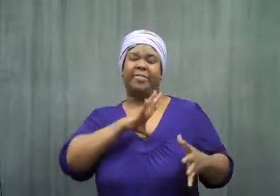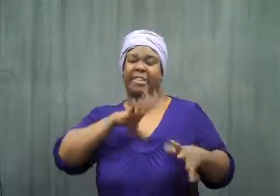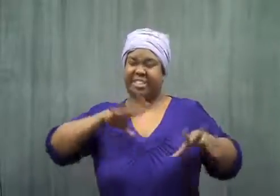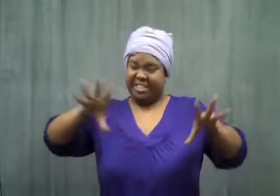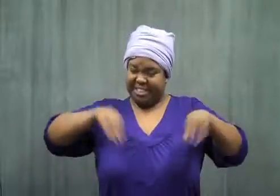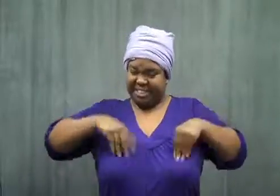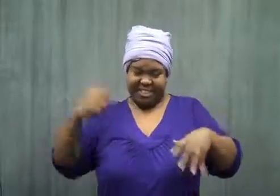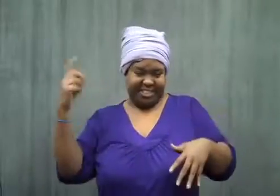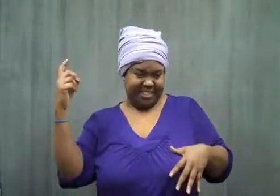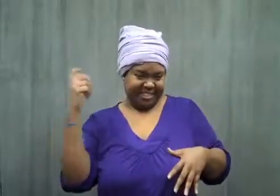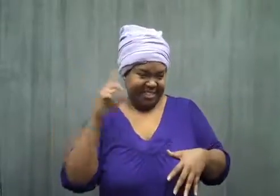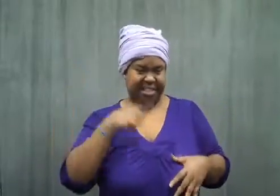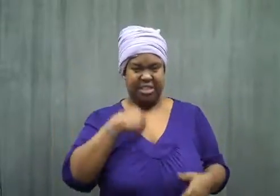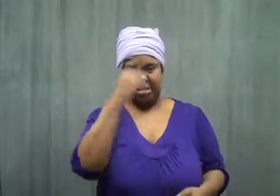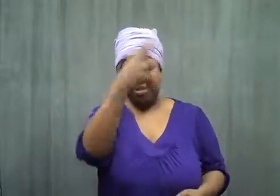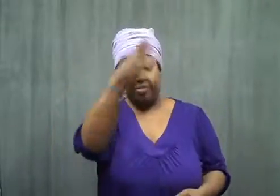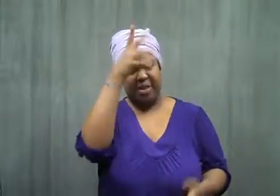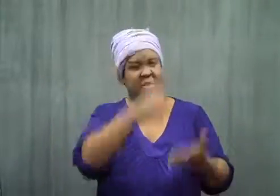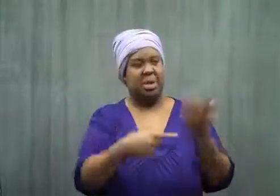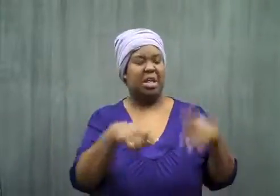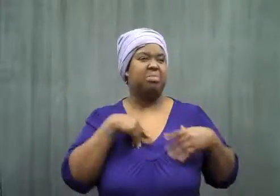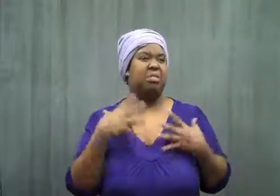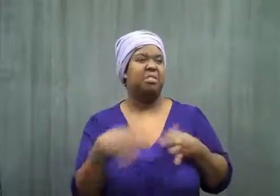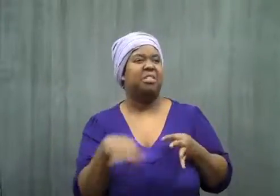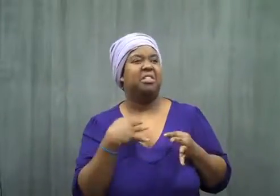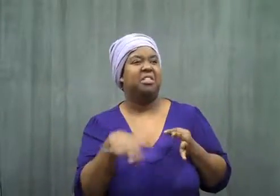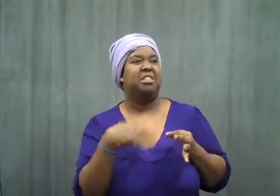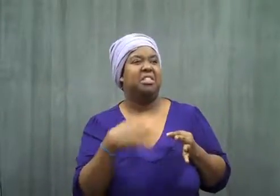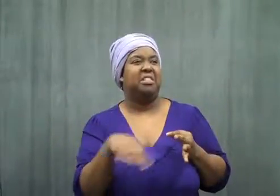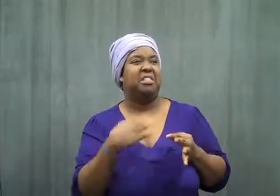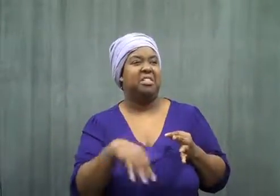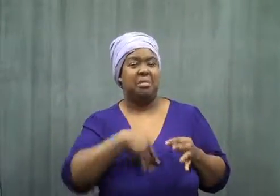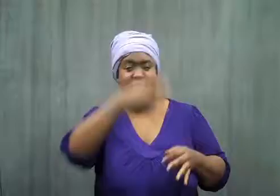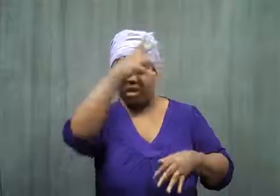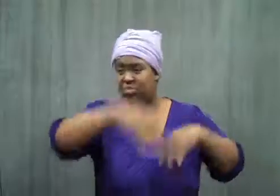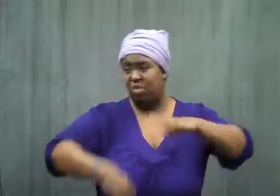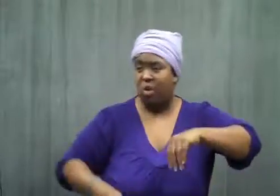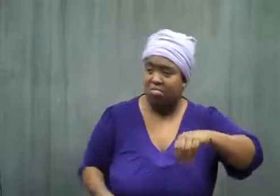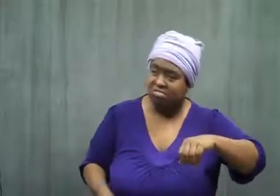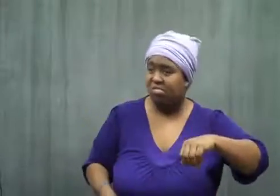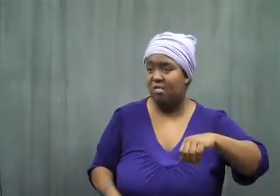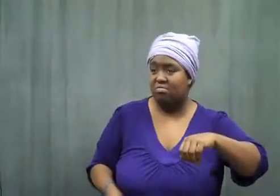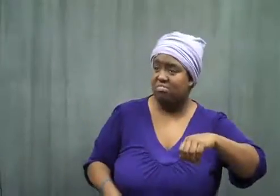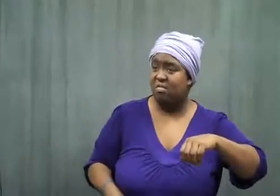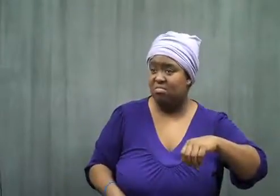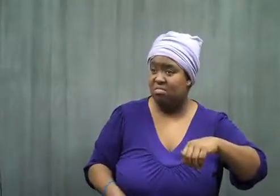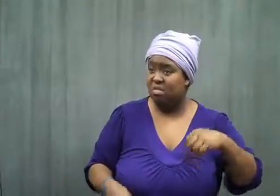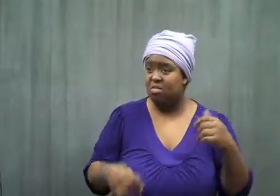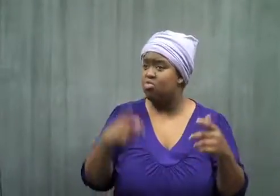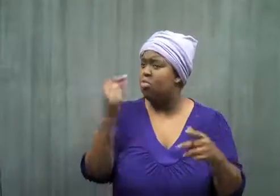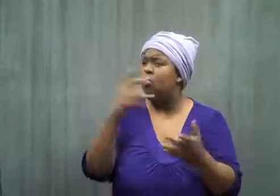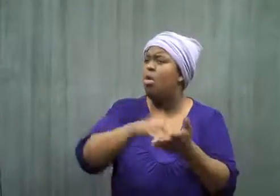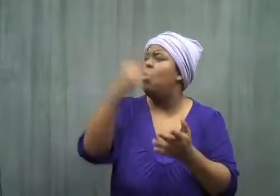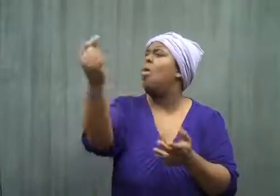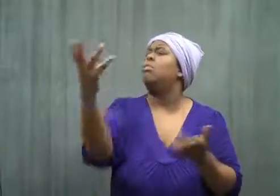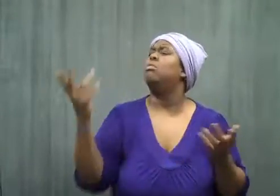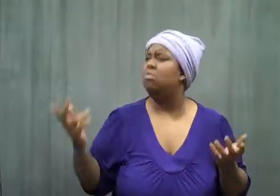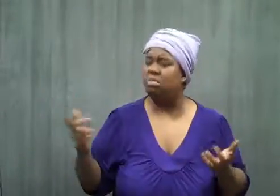I went in the house, and told my father what happened. My father sat there, and asked, "What'd you learn from that?"